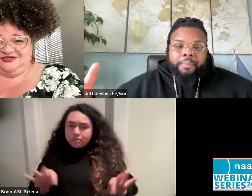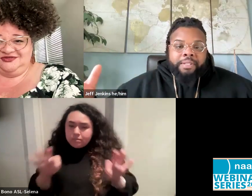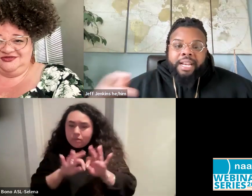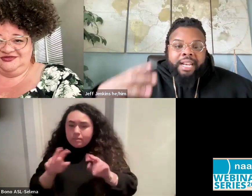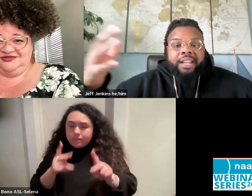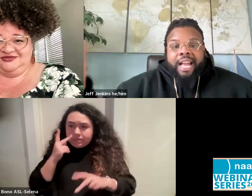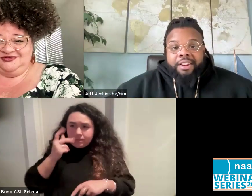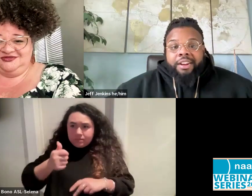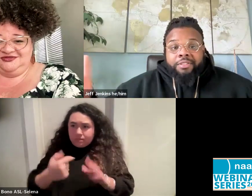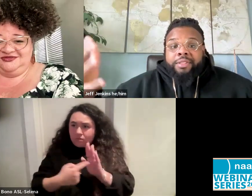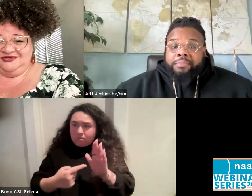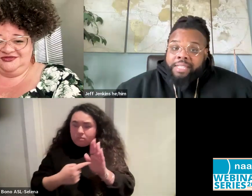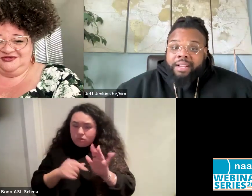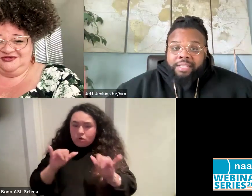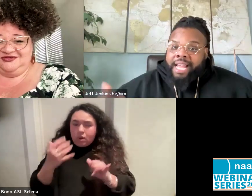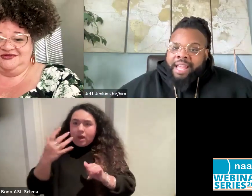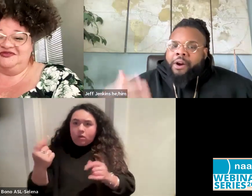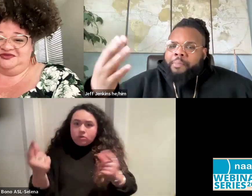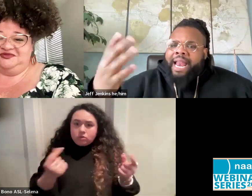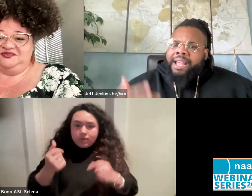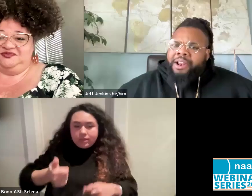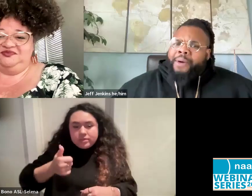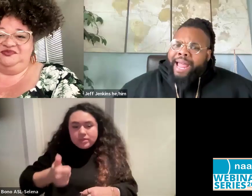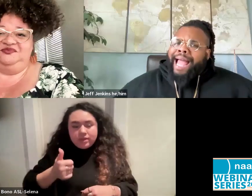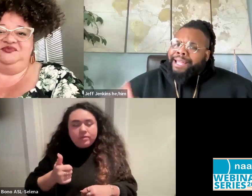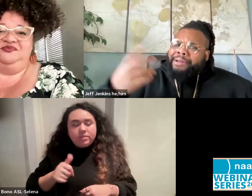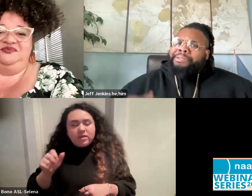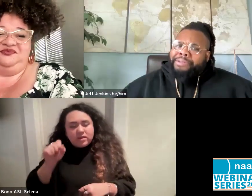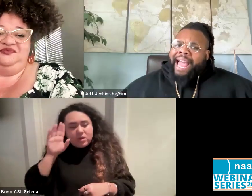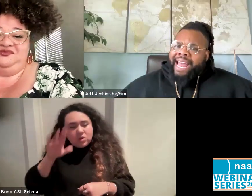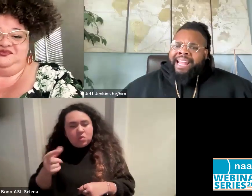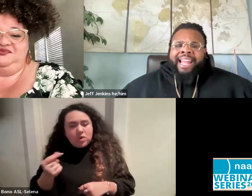represented, they'll get out there and go do it themselves, like or be like, you know what? You go do that.